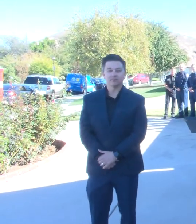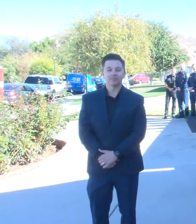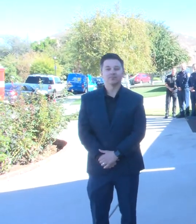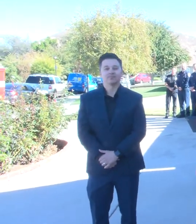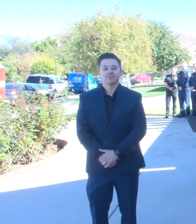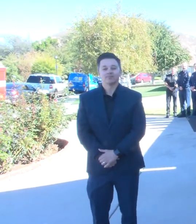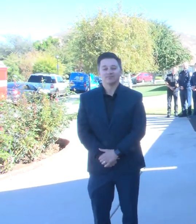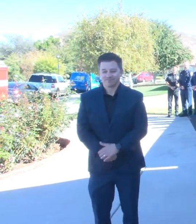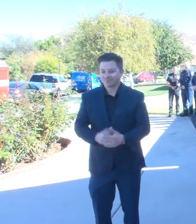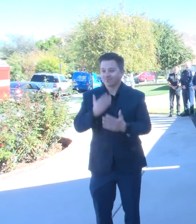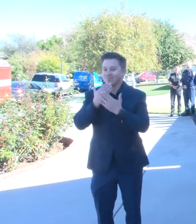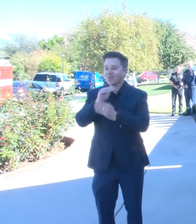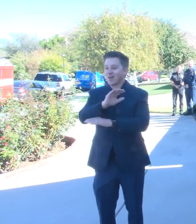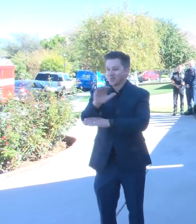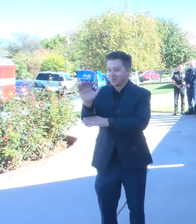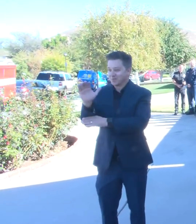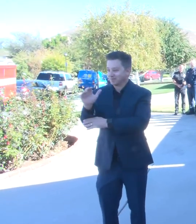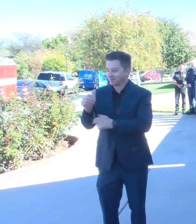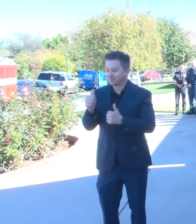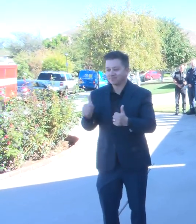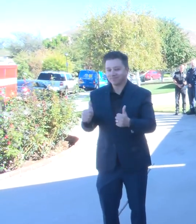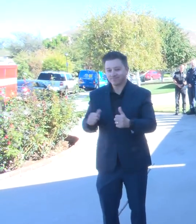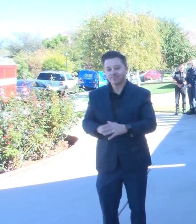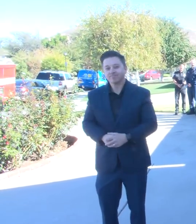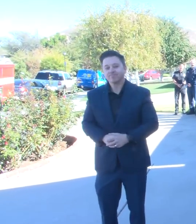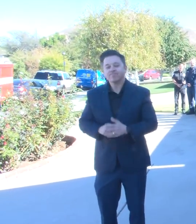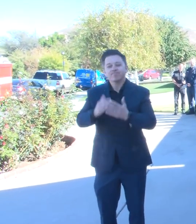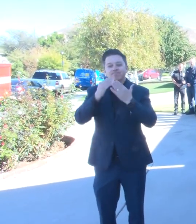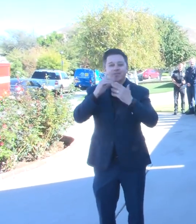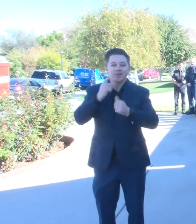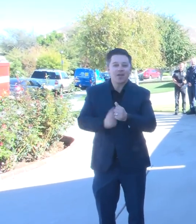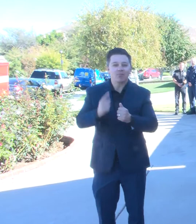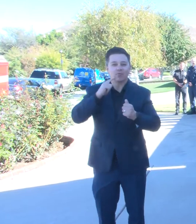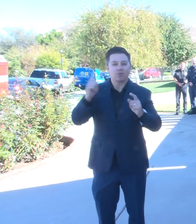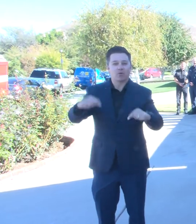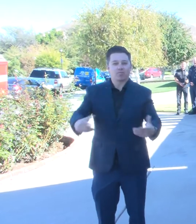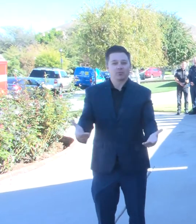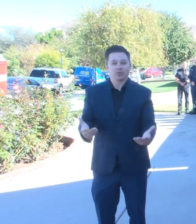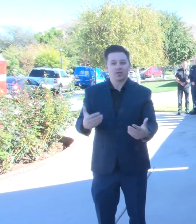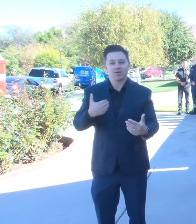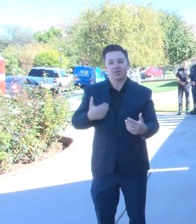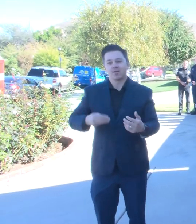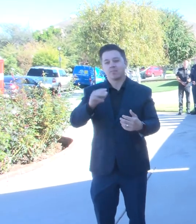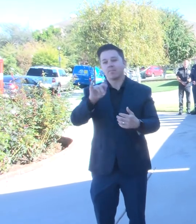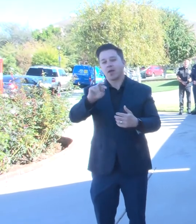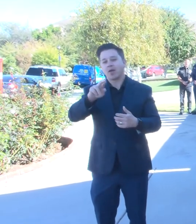well good afternoon thank you everybody for being here i'm mayor patricia dawson and